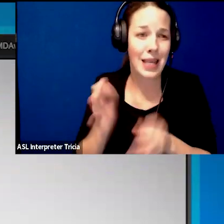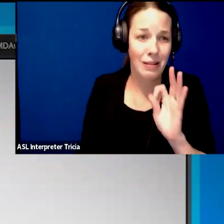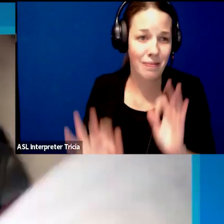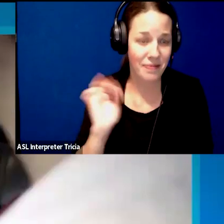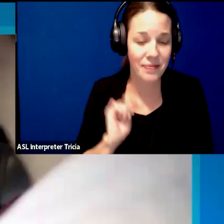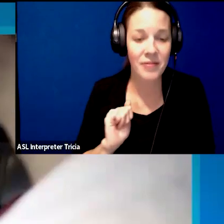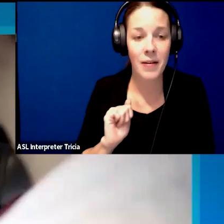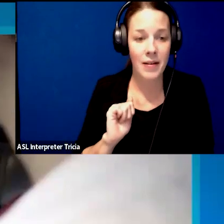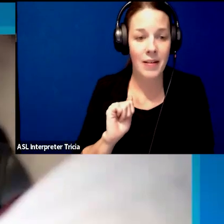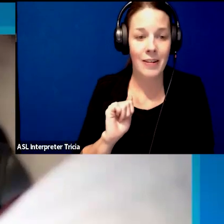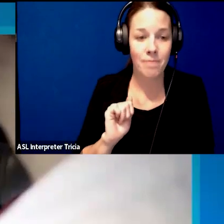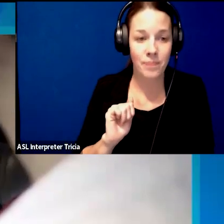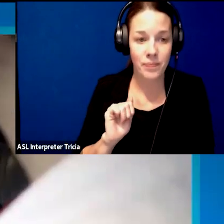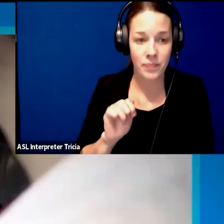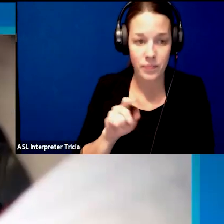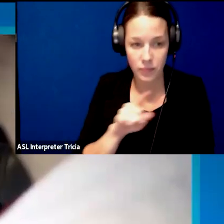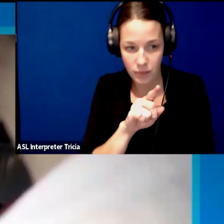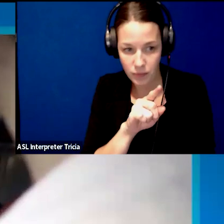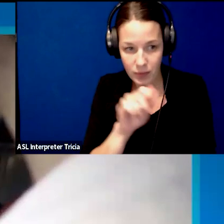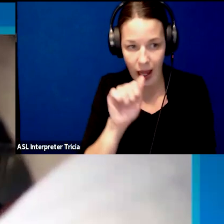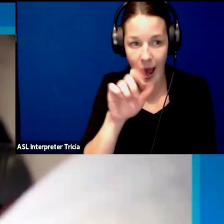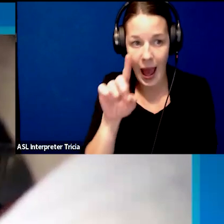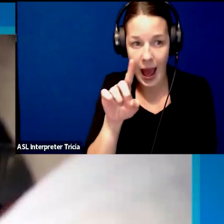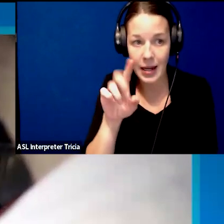Click on the Add Update Alaska button